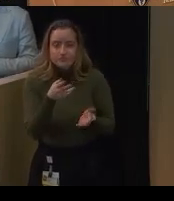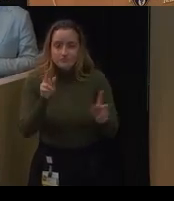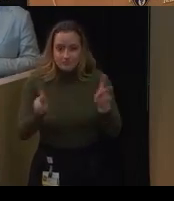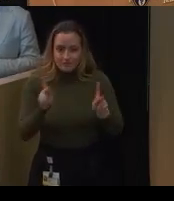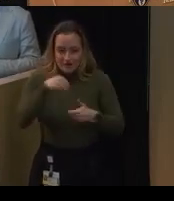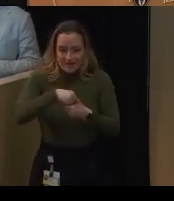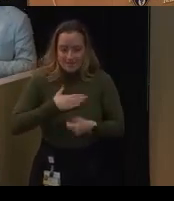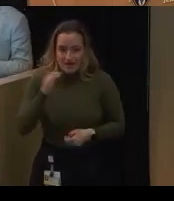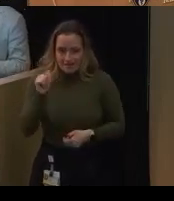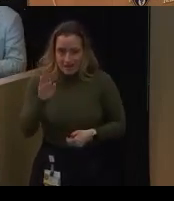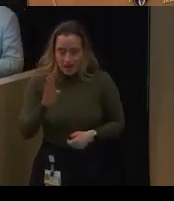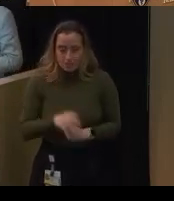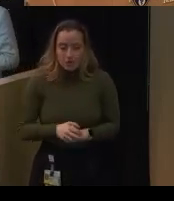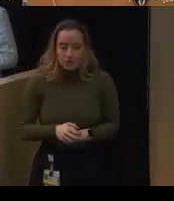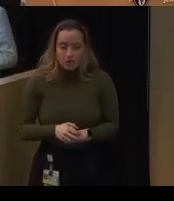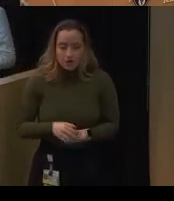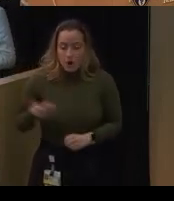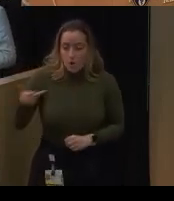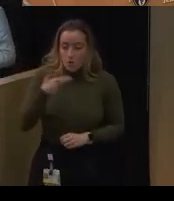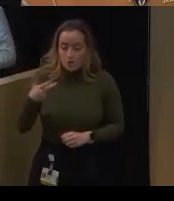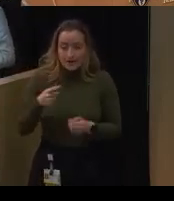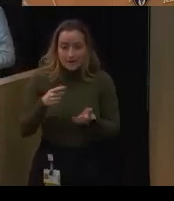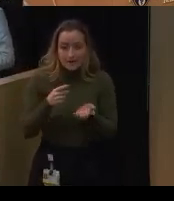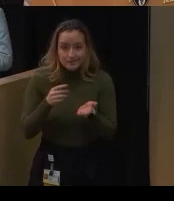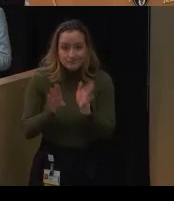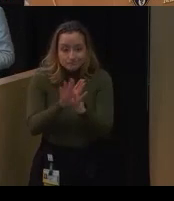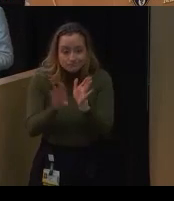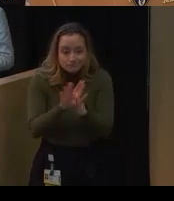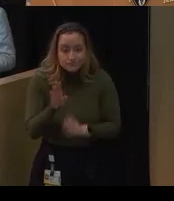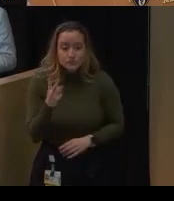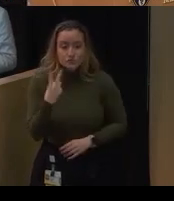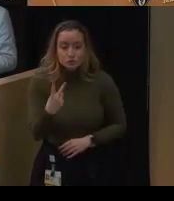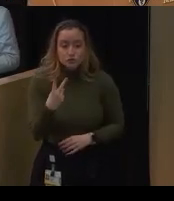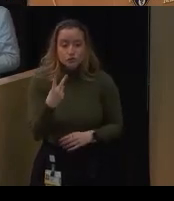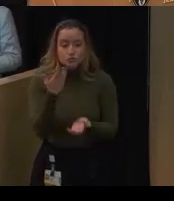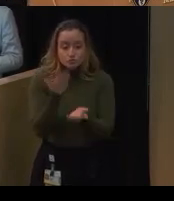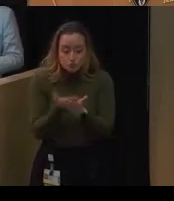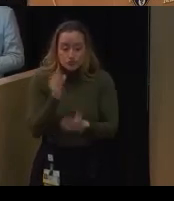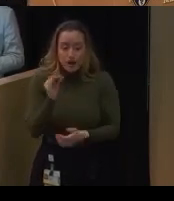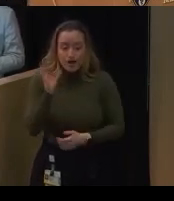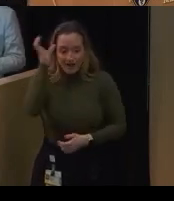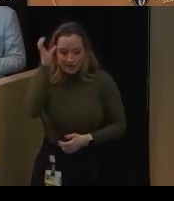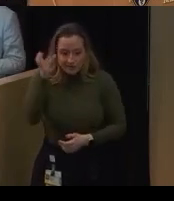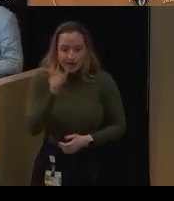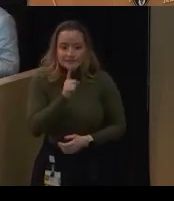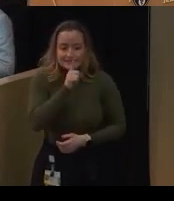um we conducted two proof of concept single arm so no control group pre-registered studies and we